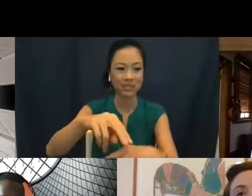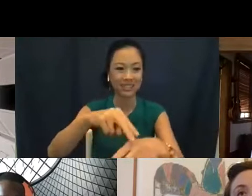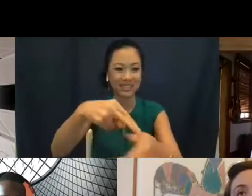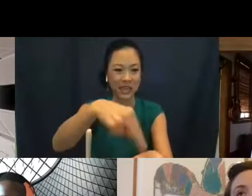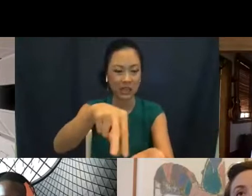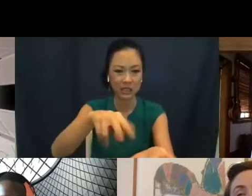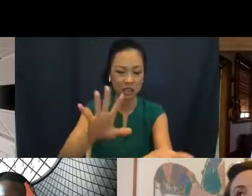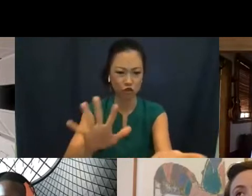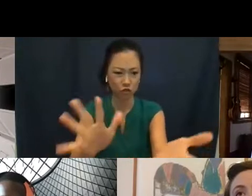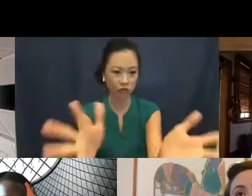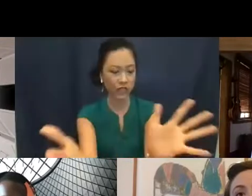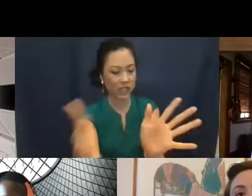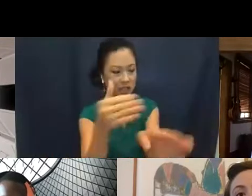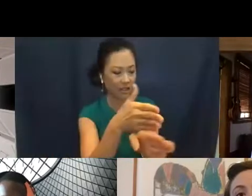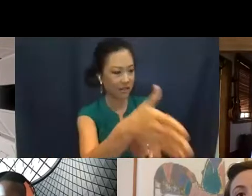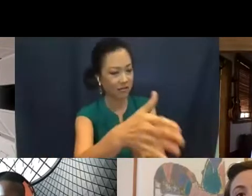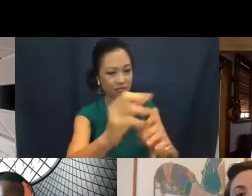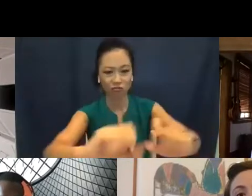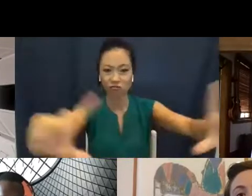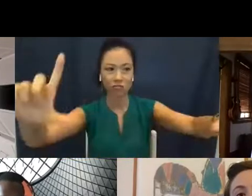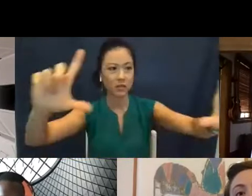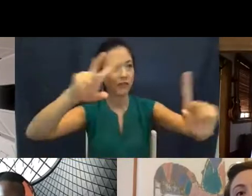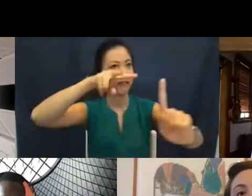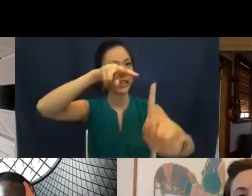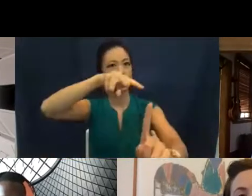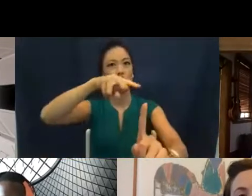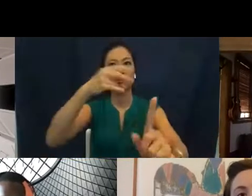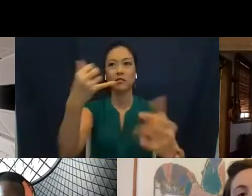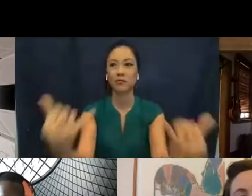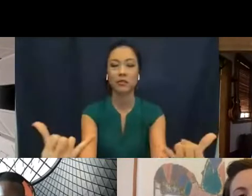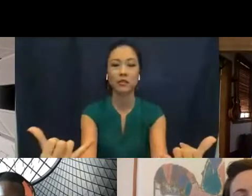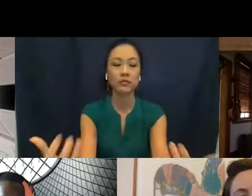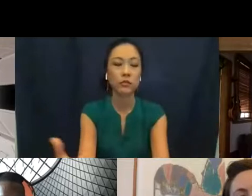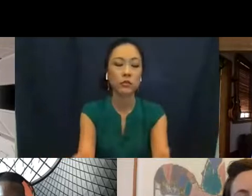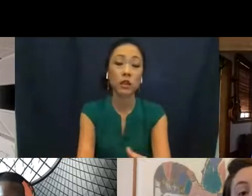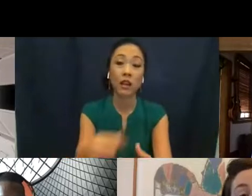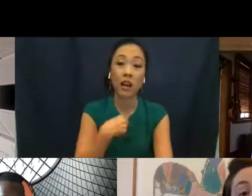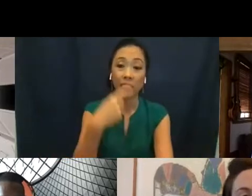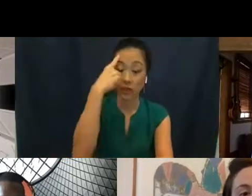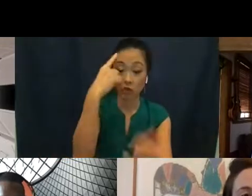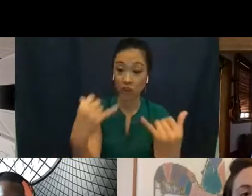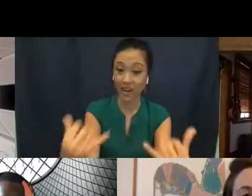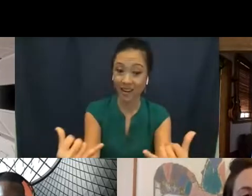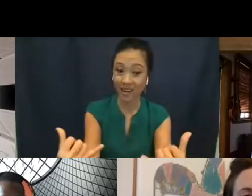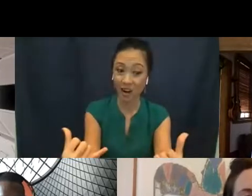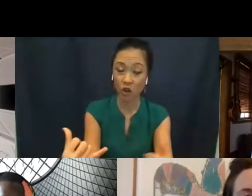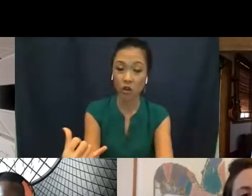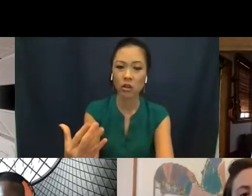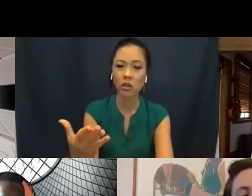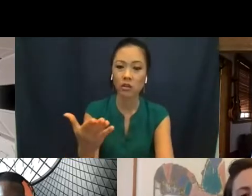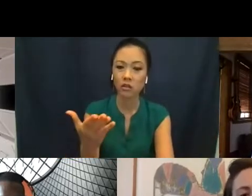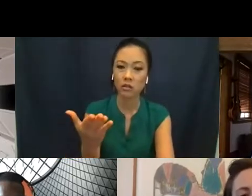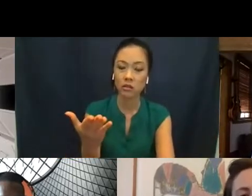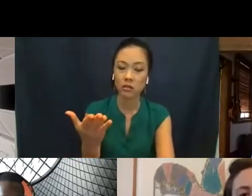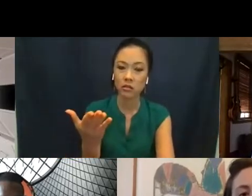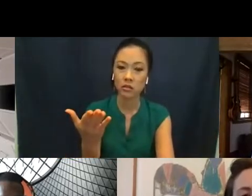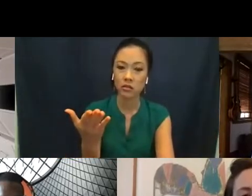I think right now there are -- there can be different ways that we think about